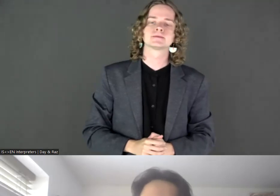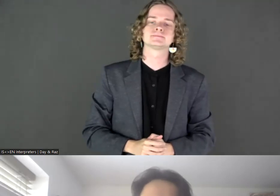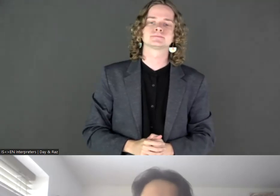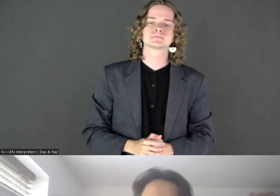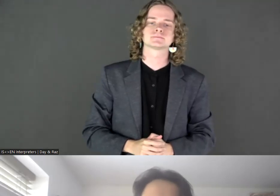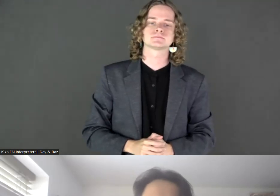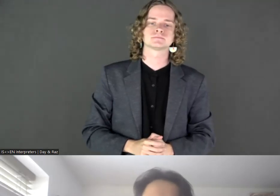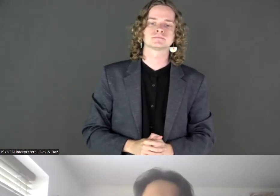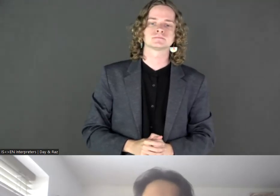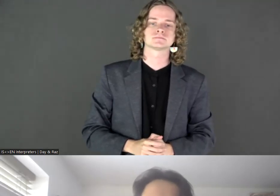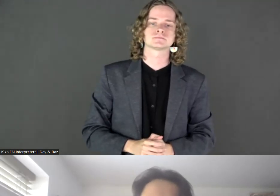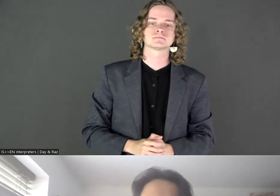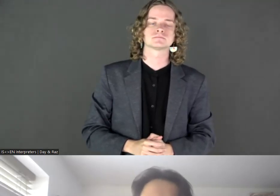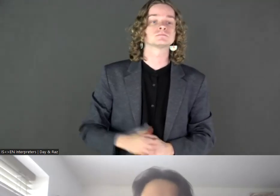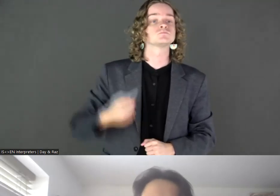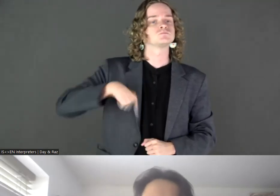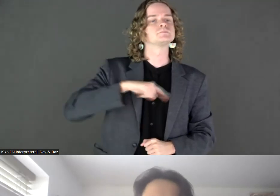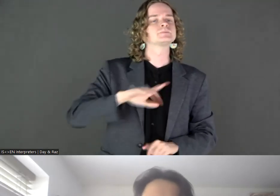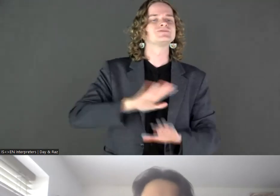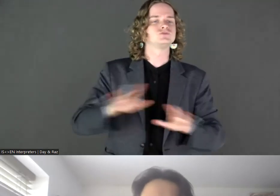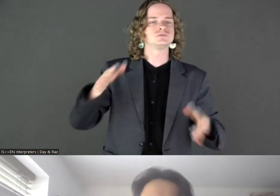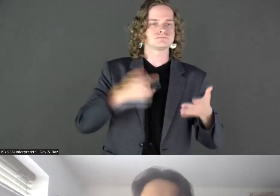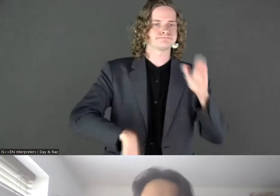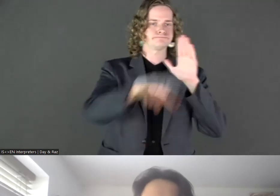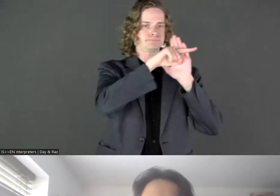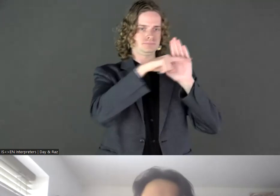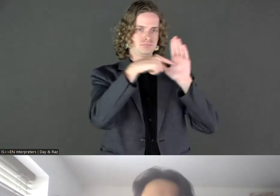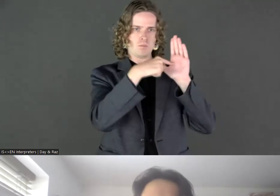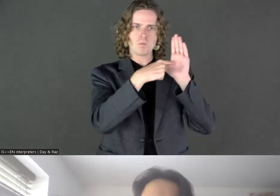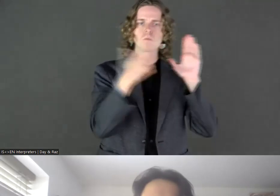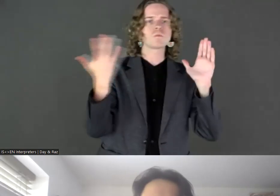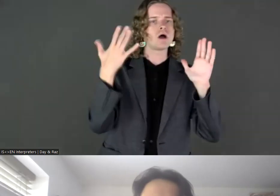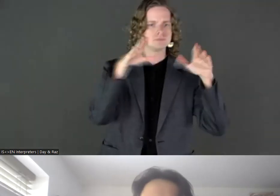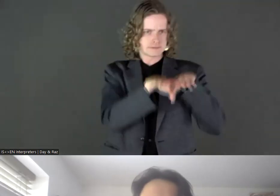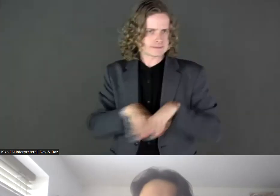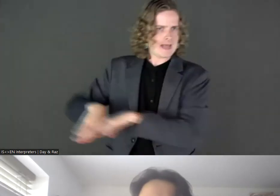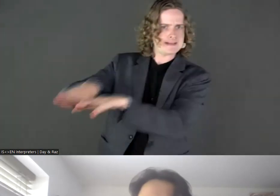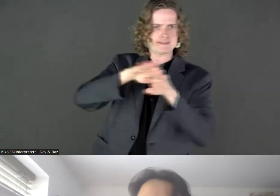capacitors, we already have capacity standards that need to be met and this